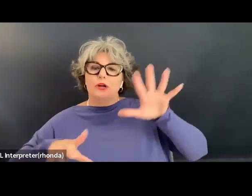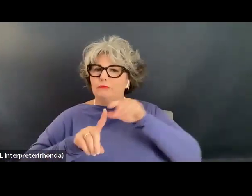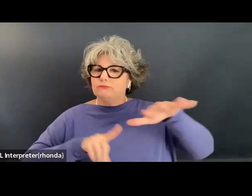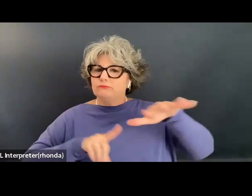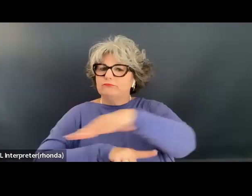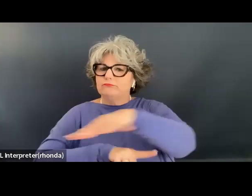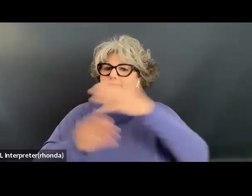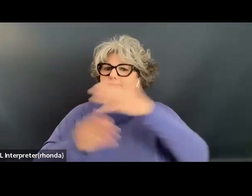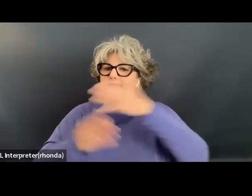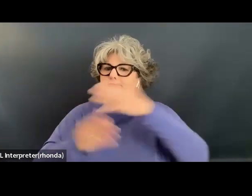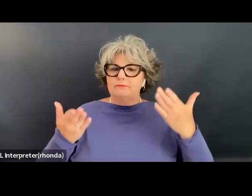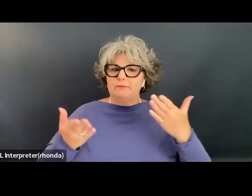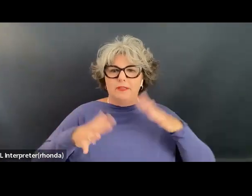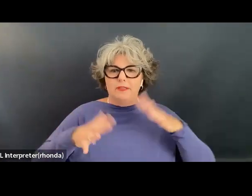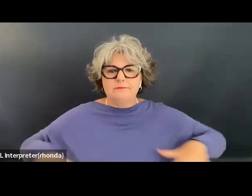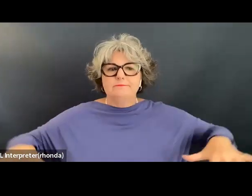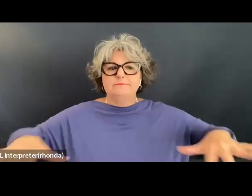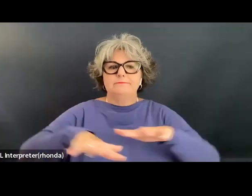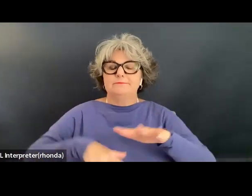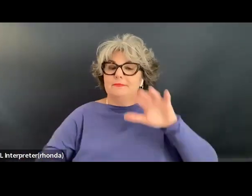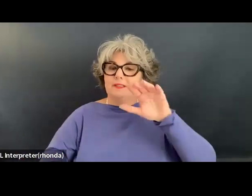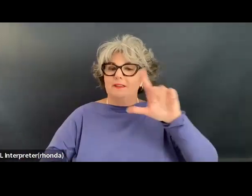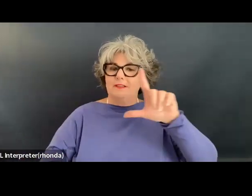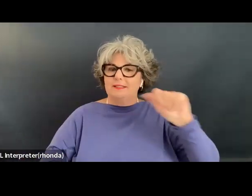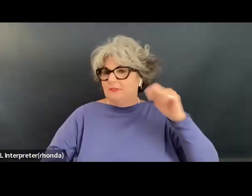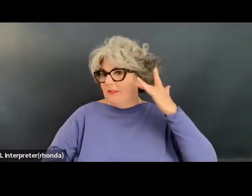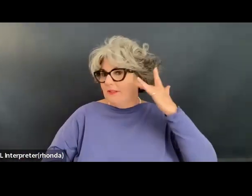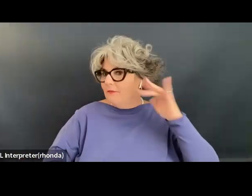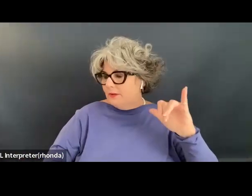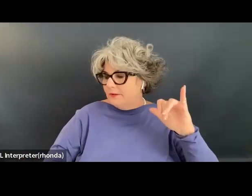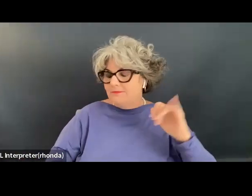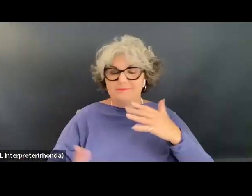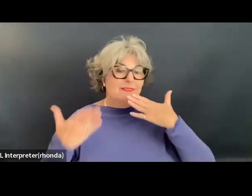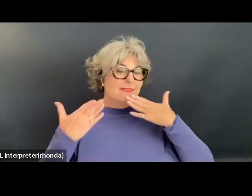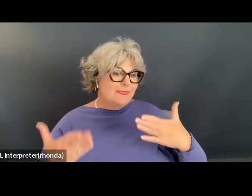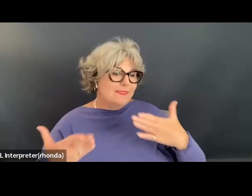in the unceded territory of Los Angeles. Thank you so much to Rhonda